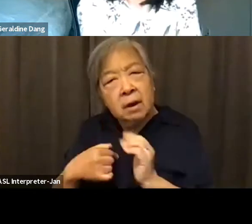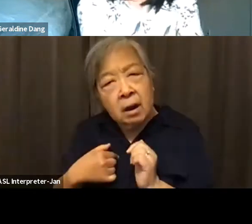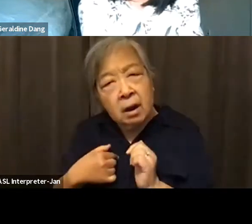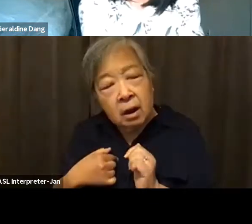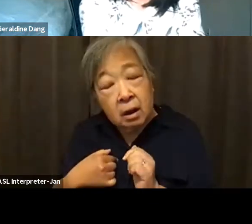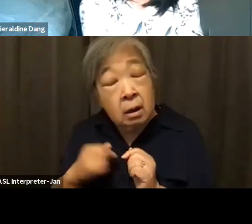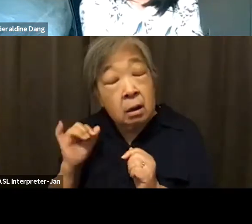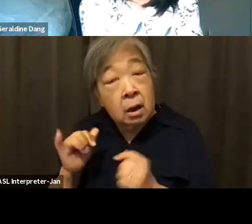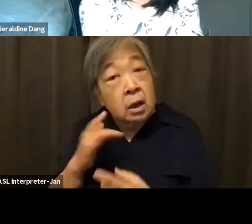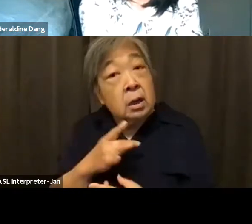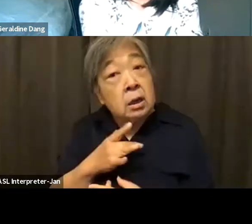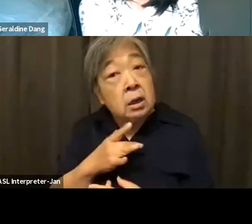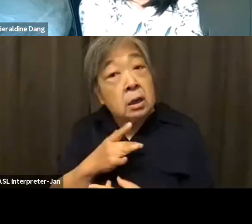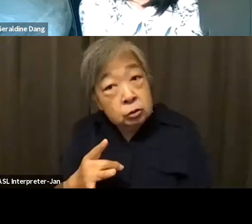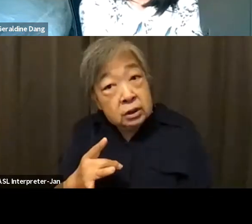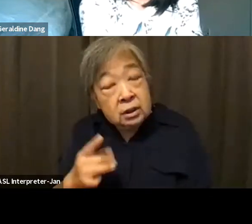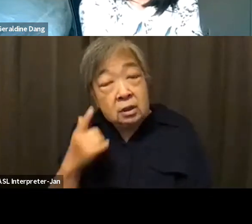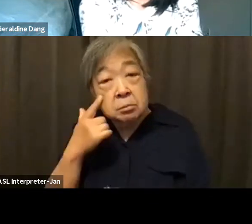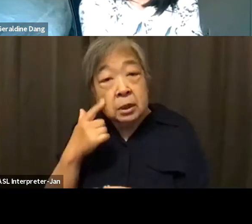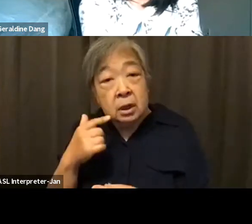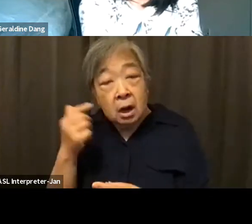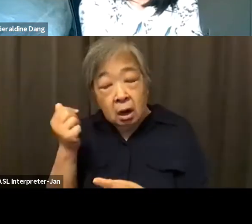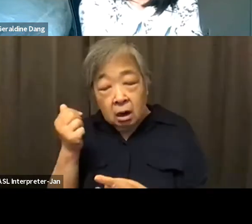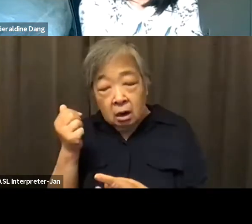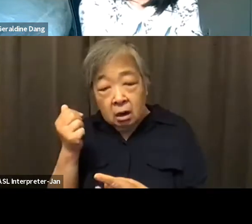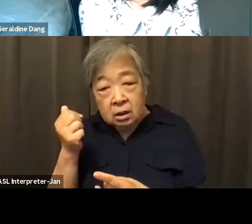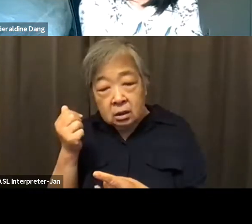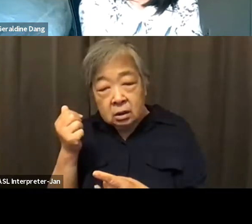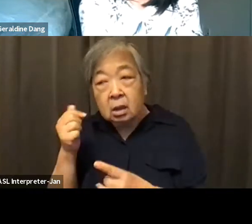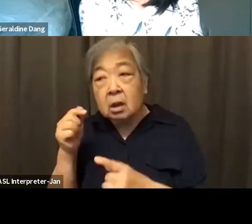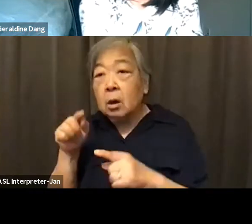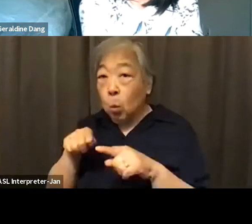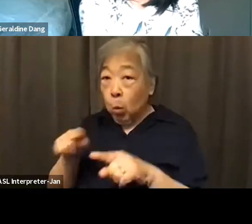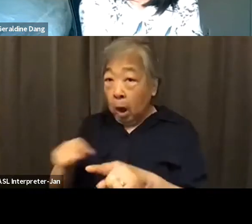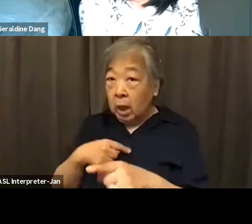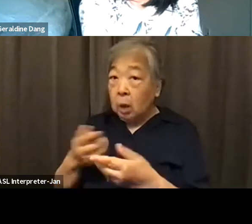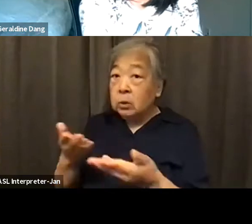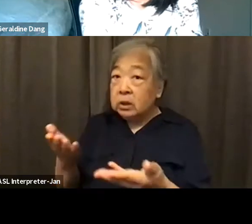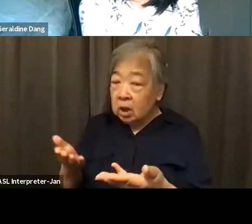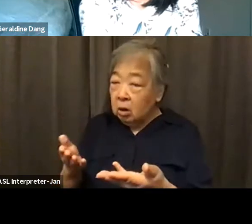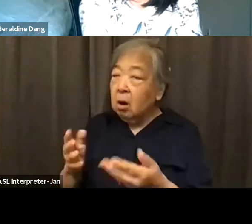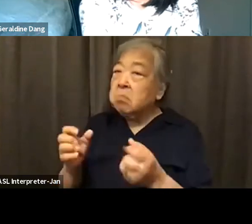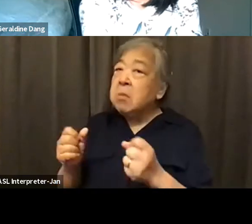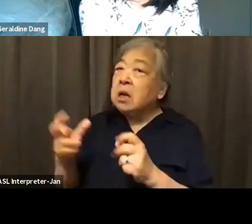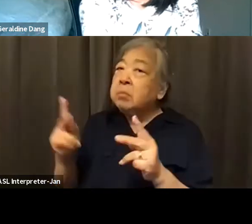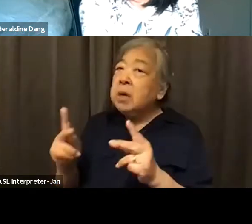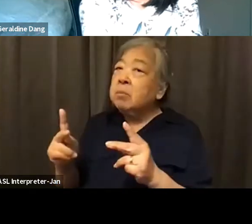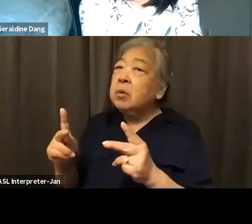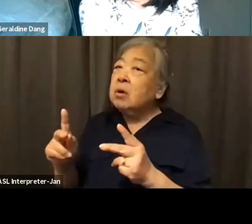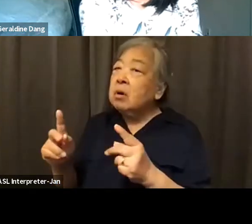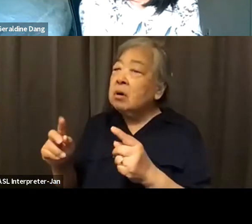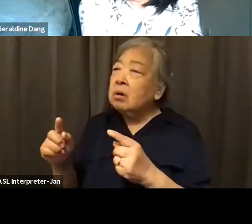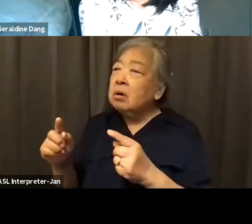because once I was there, I did have a lot of people thinking that I wasn't American,